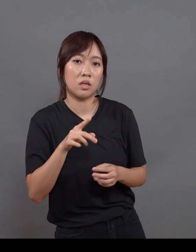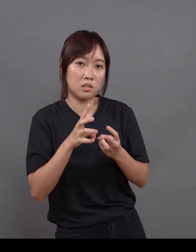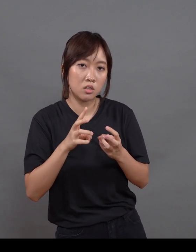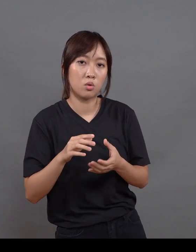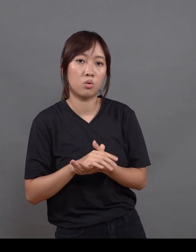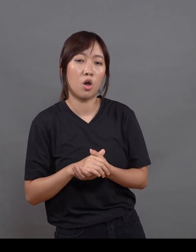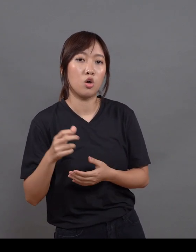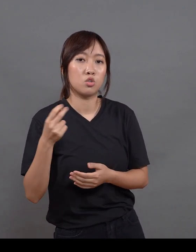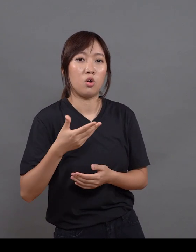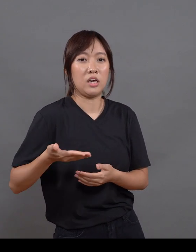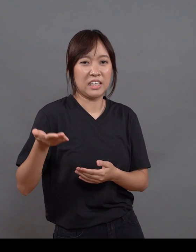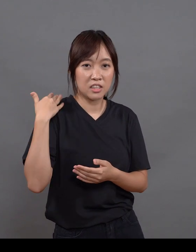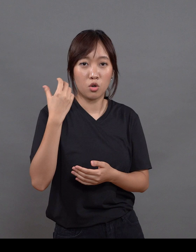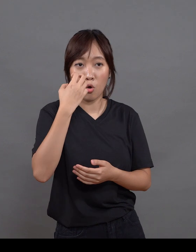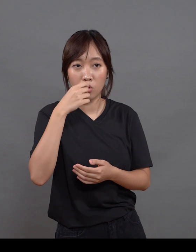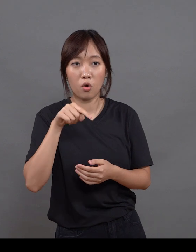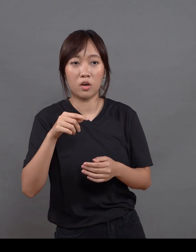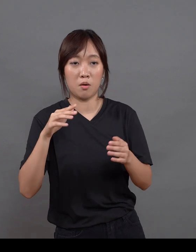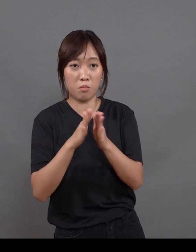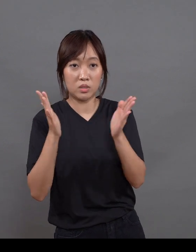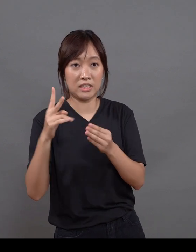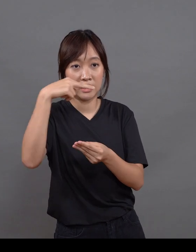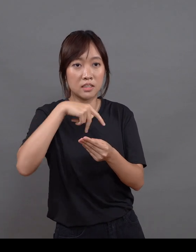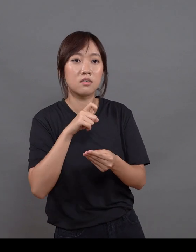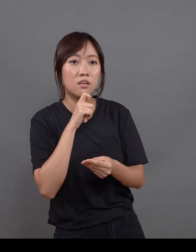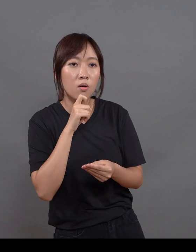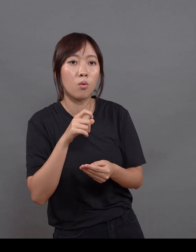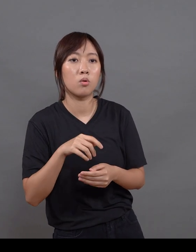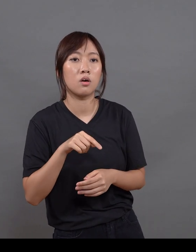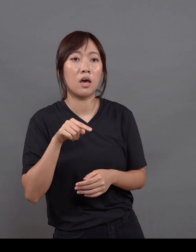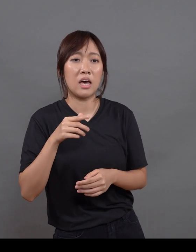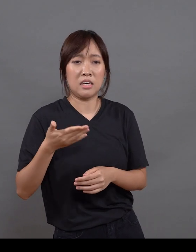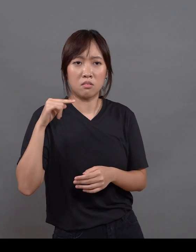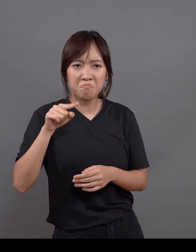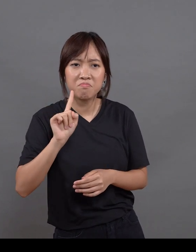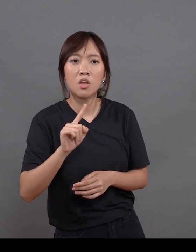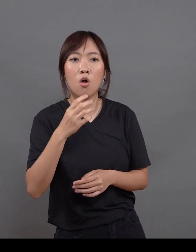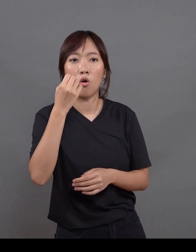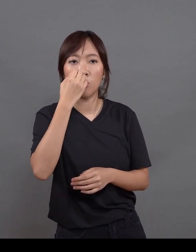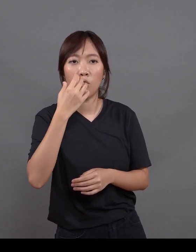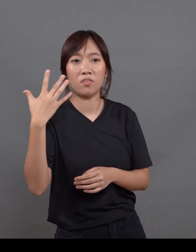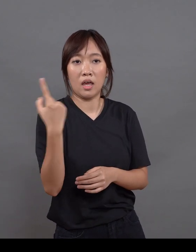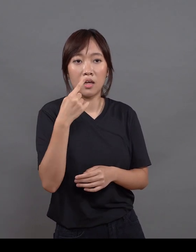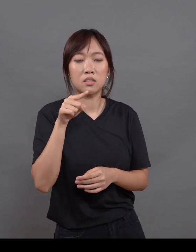and local newspaper clippings from the time It was the first time that Hong Kong